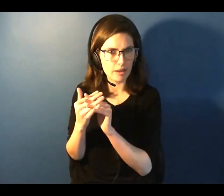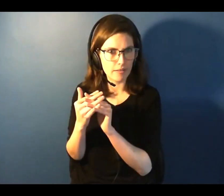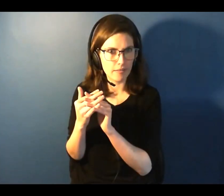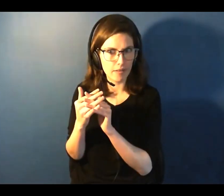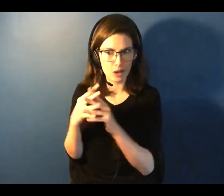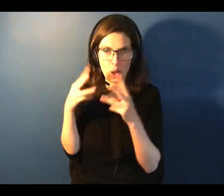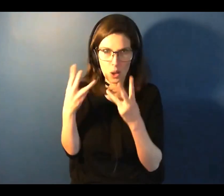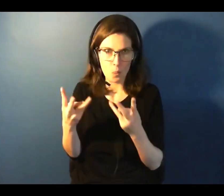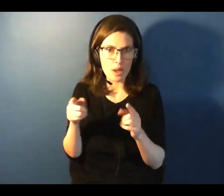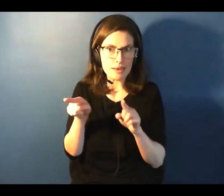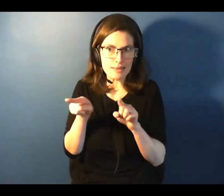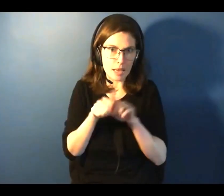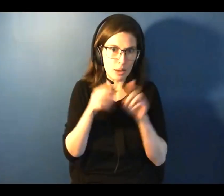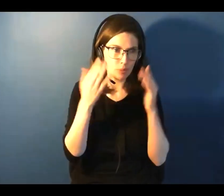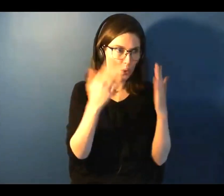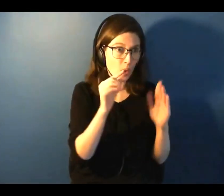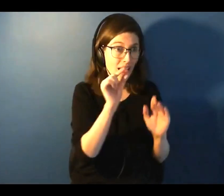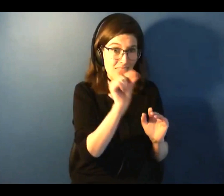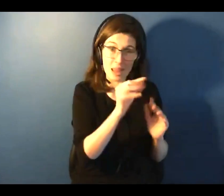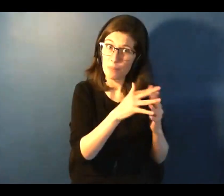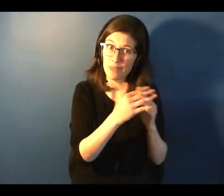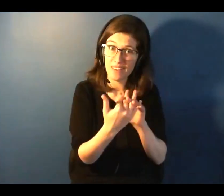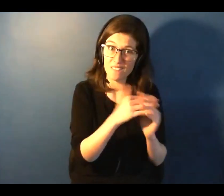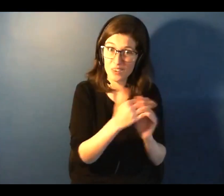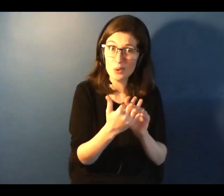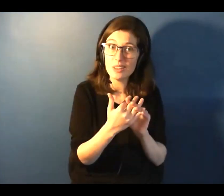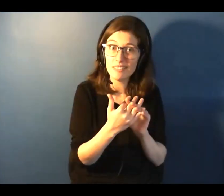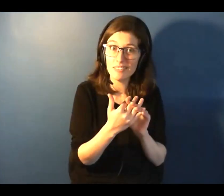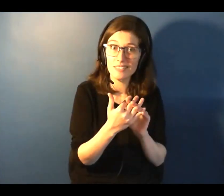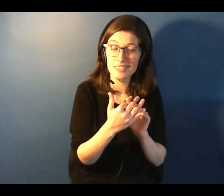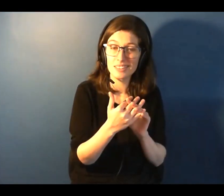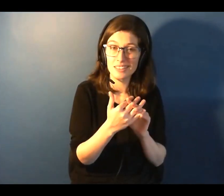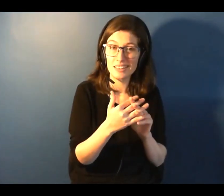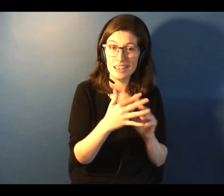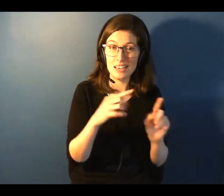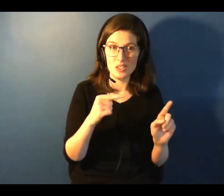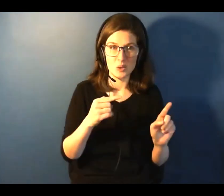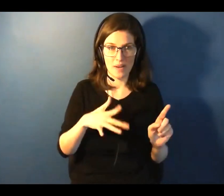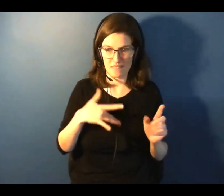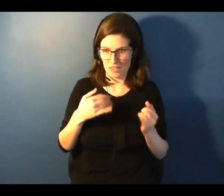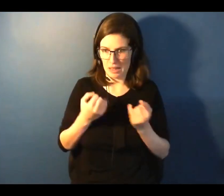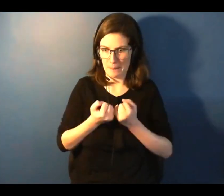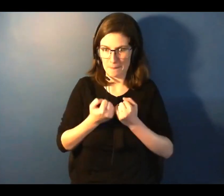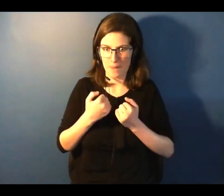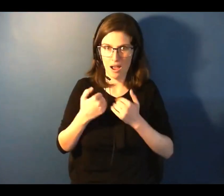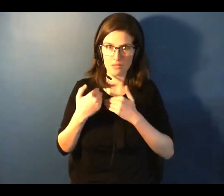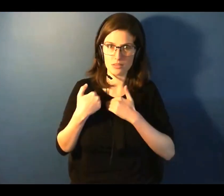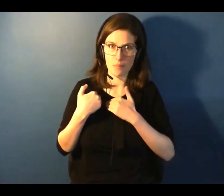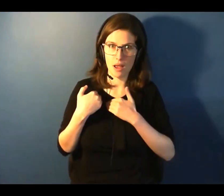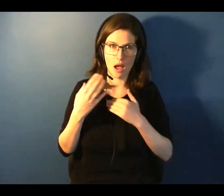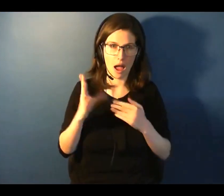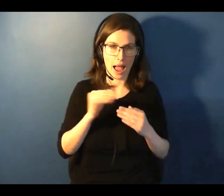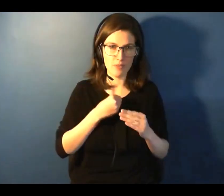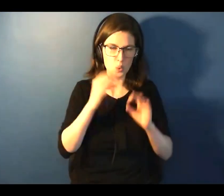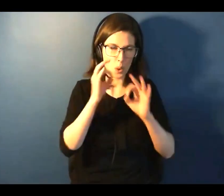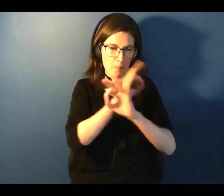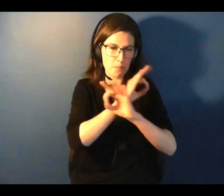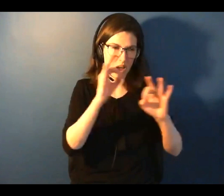think that, I never felt that my job was to clarify meaning, to choose between multiple